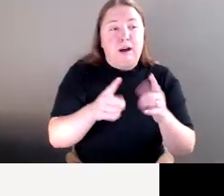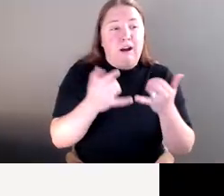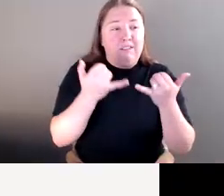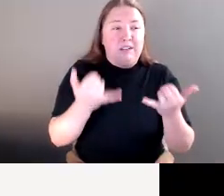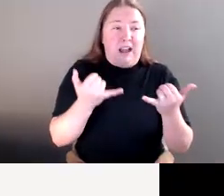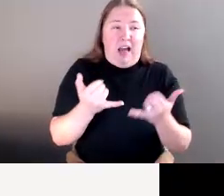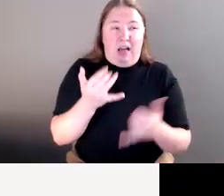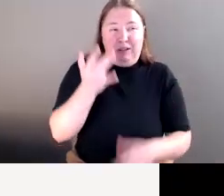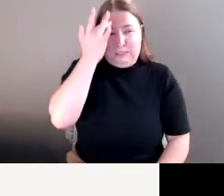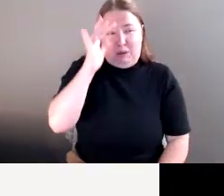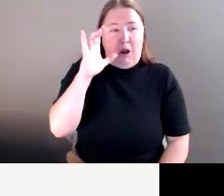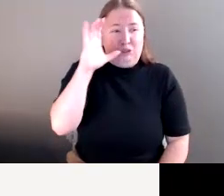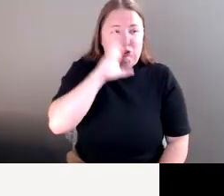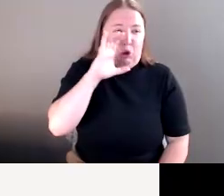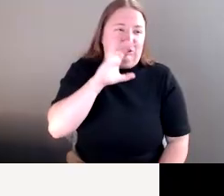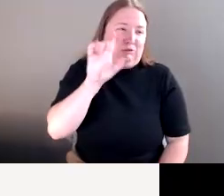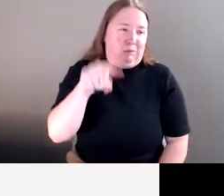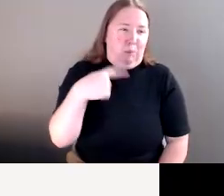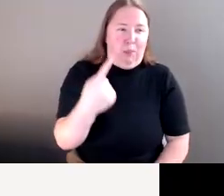for a single course.